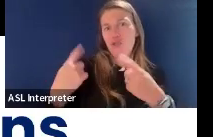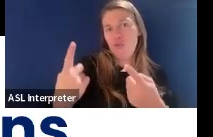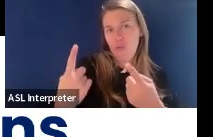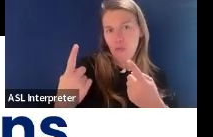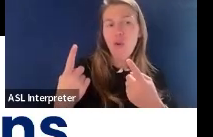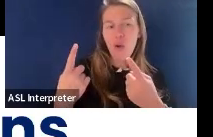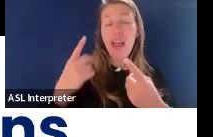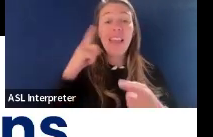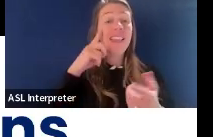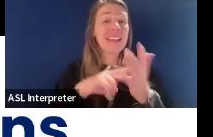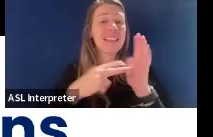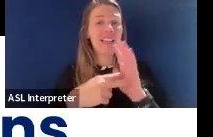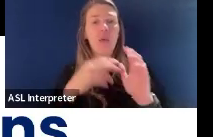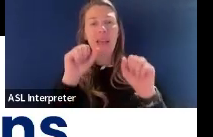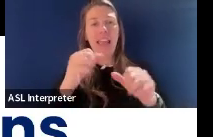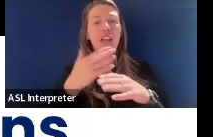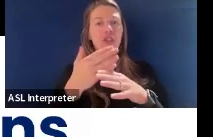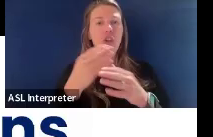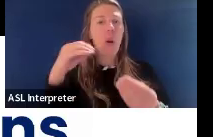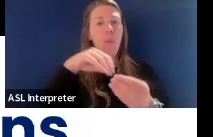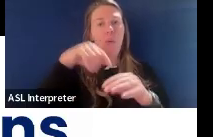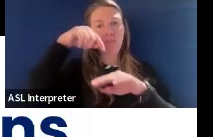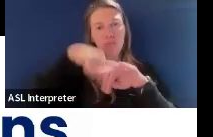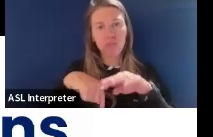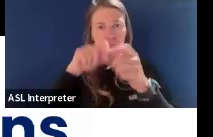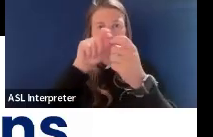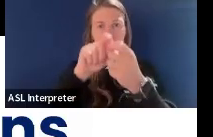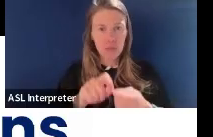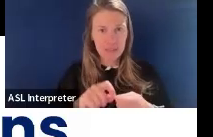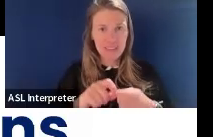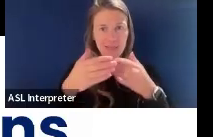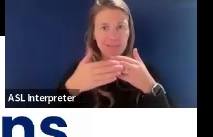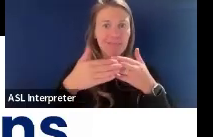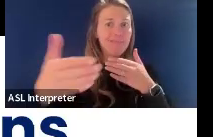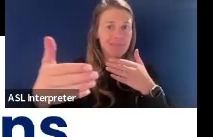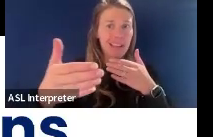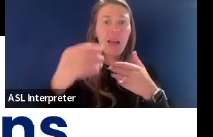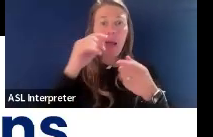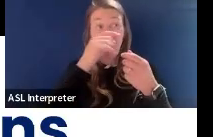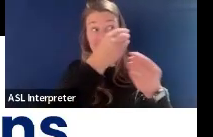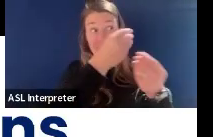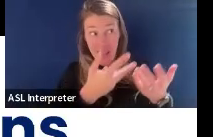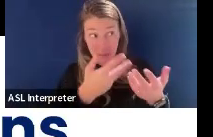the intent is to be able to share more specifics with you as those details are finalized.